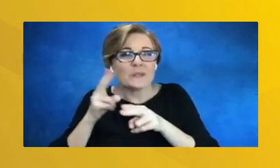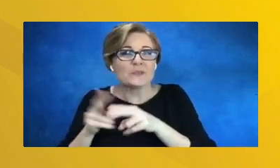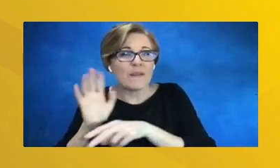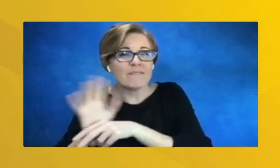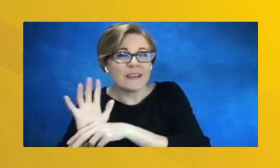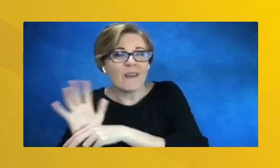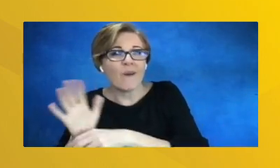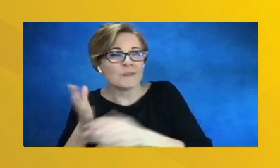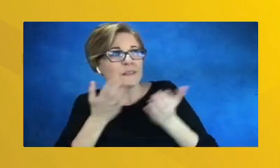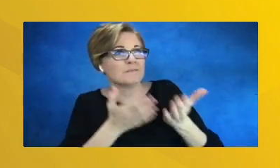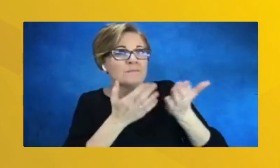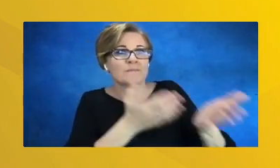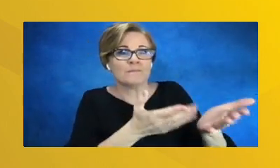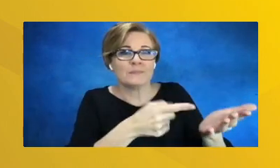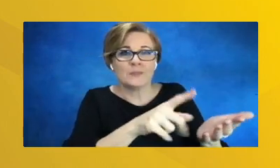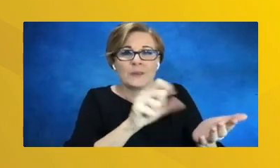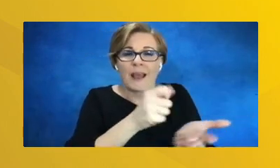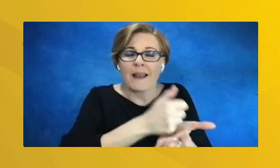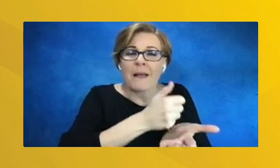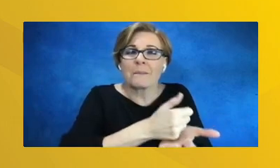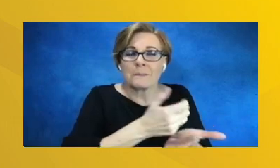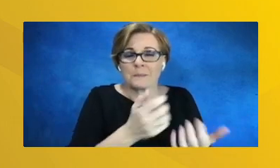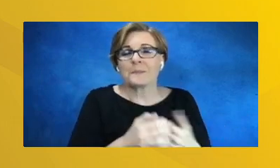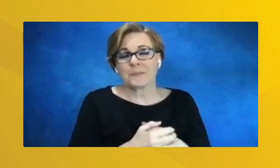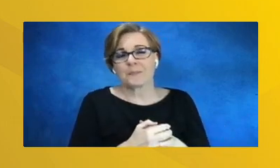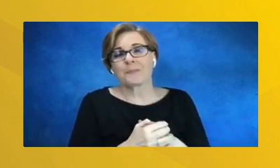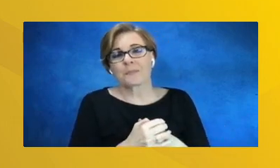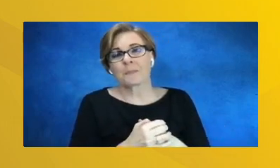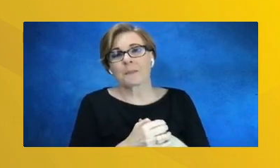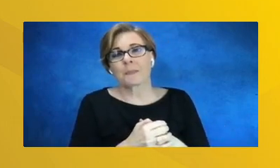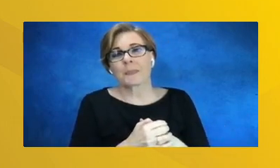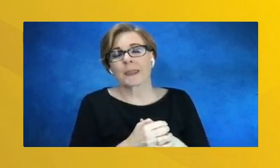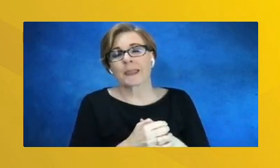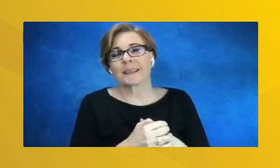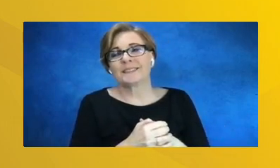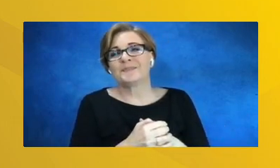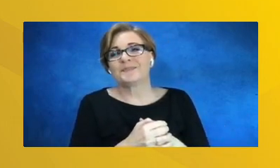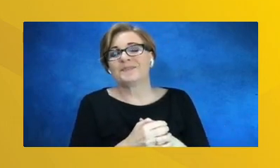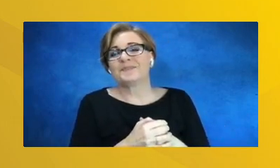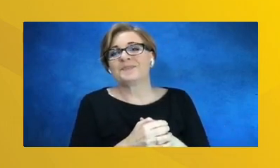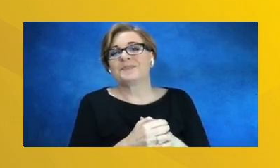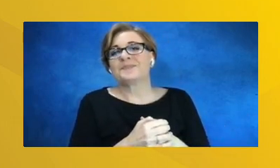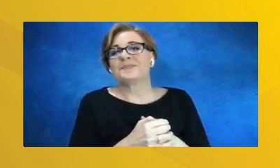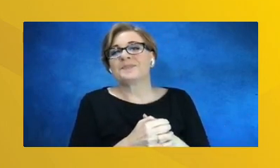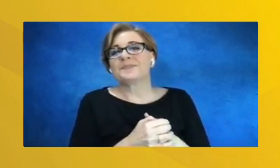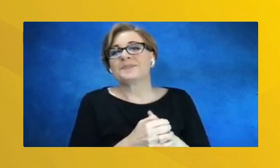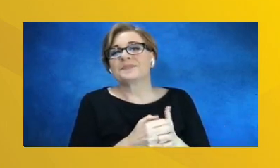You can get them in a little bite, and then another snack, and keep snacking till you're full."